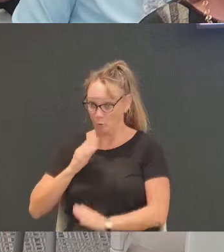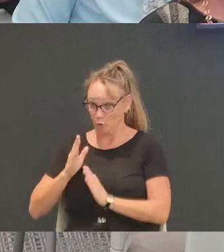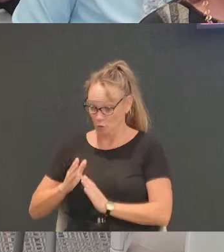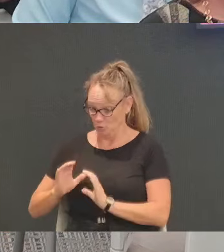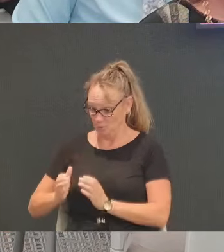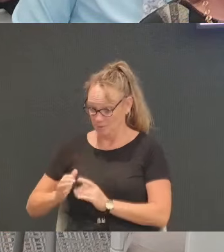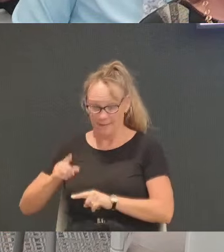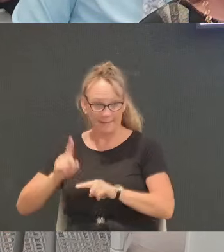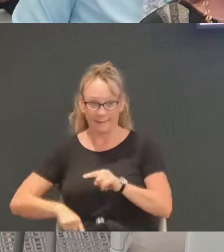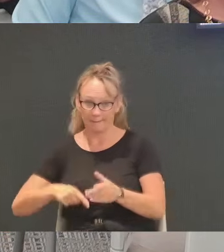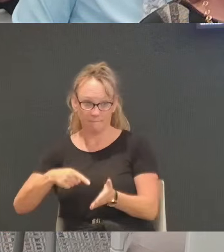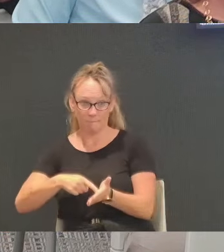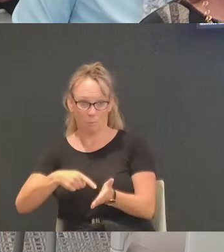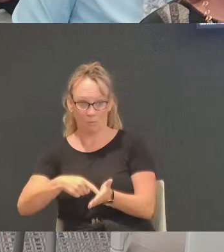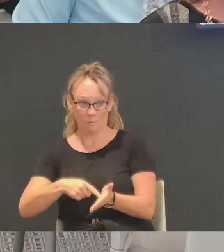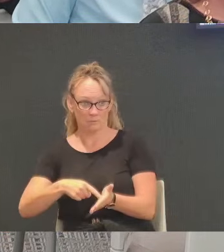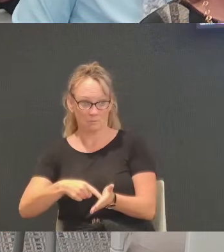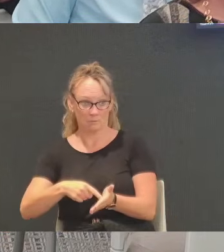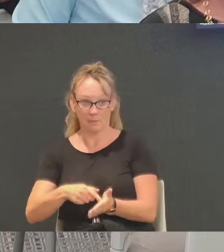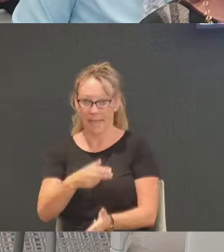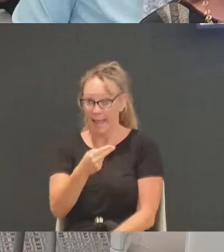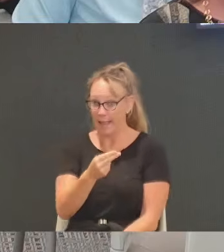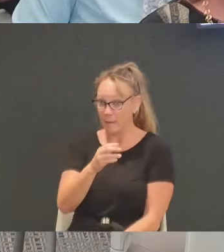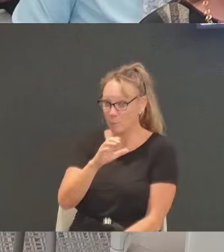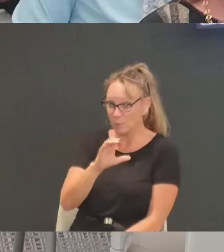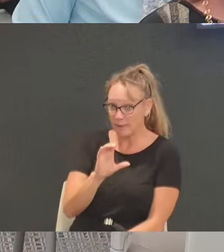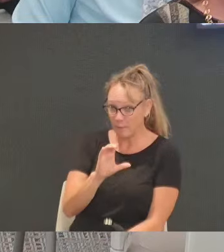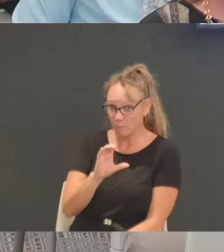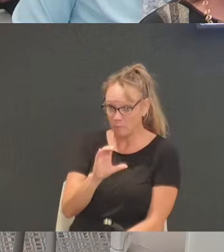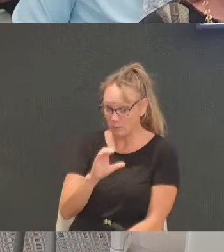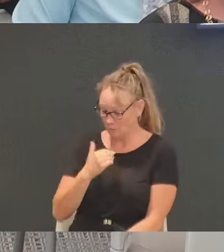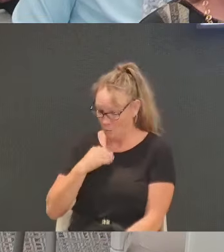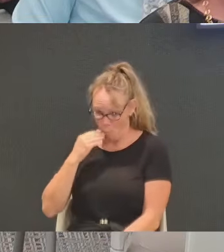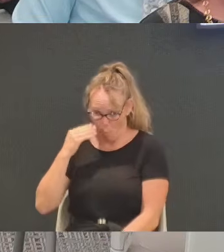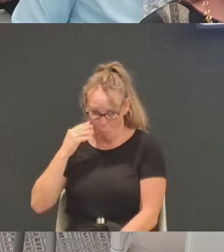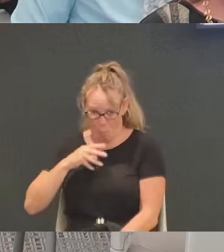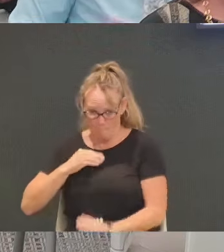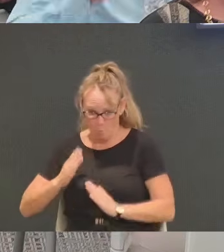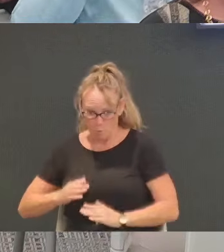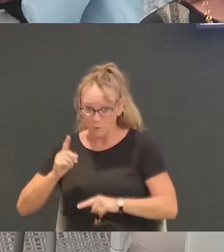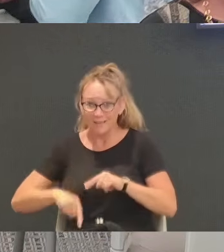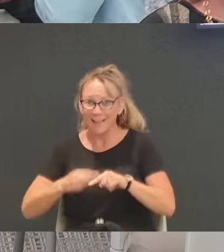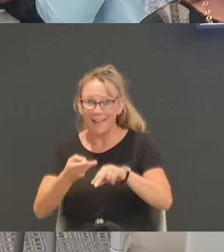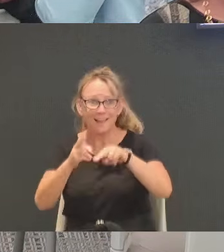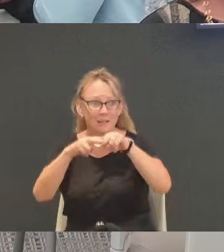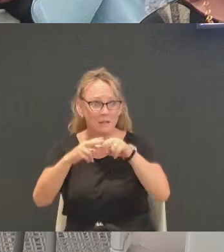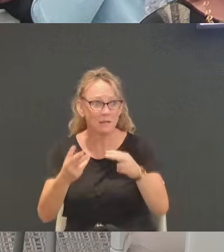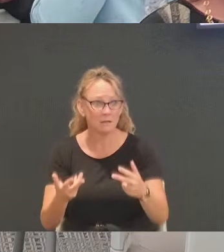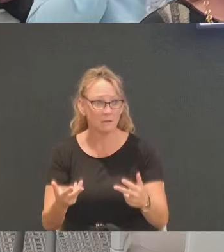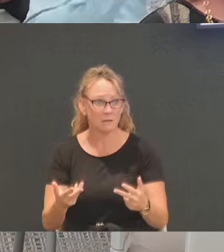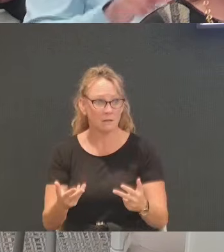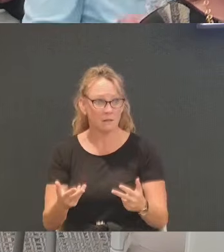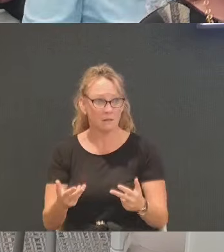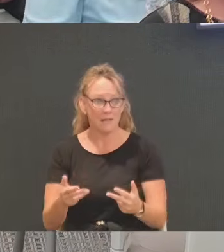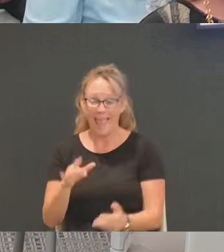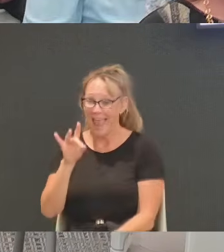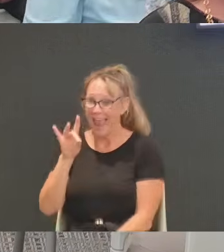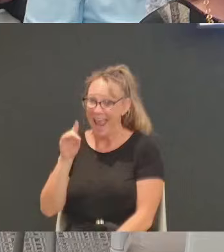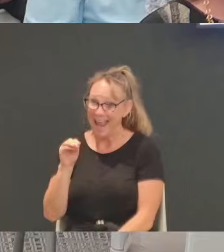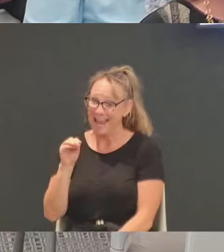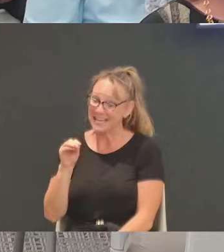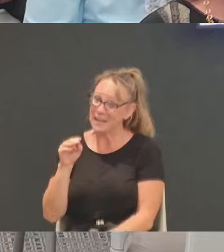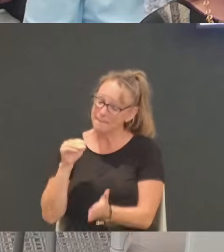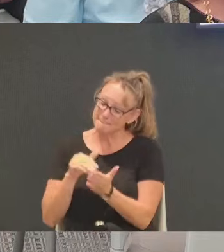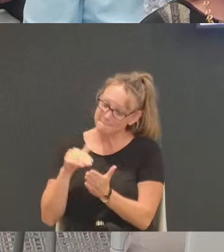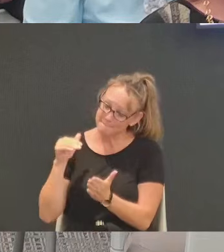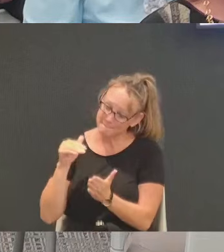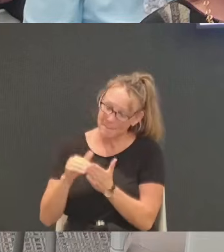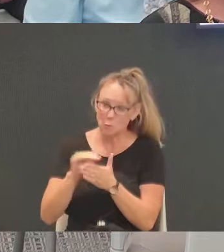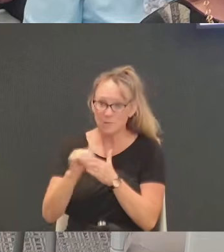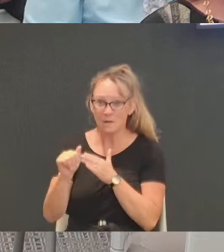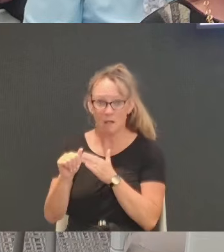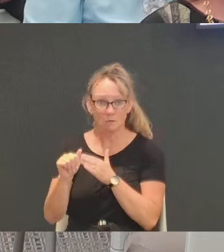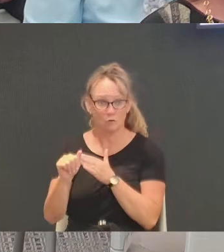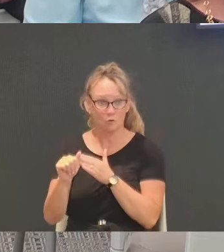homeowners can't afford the increase. simple math, $80 million is the renewal. Apparently,